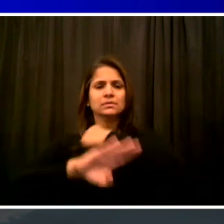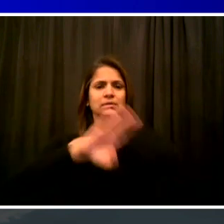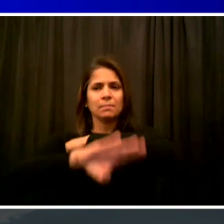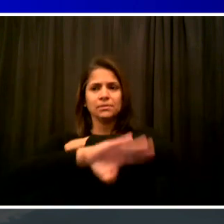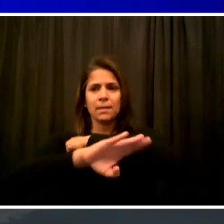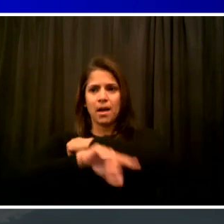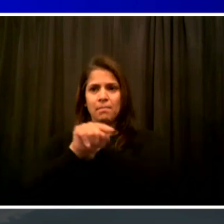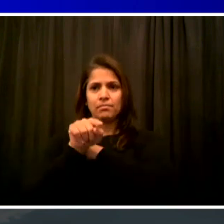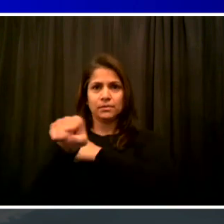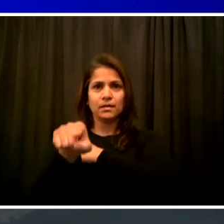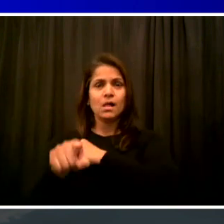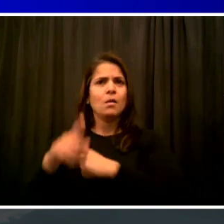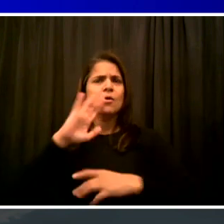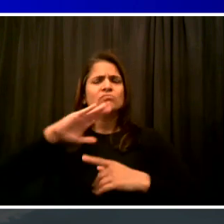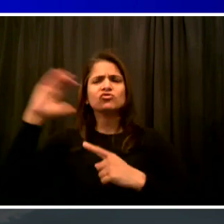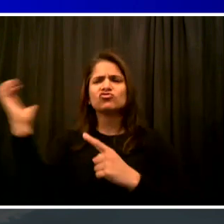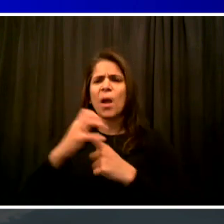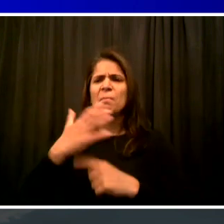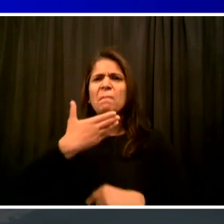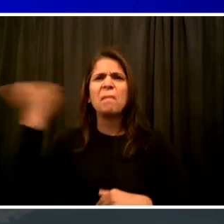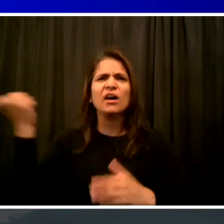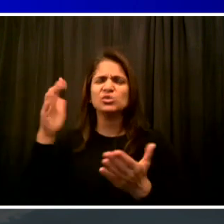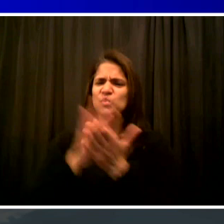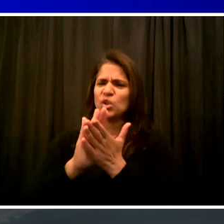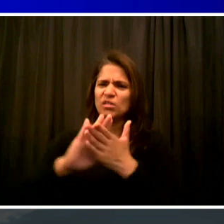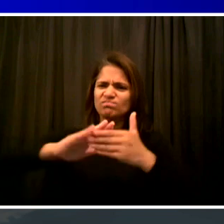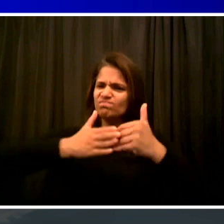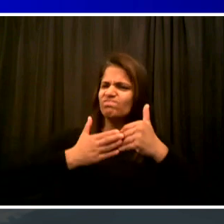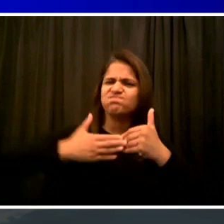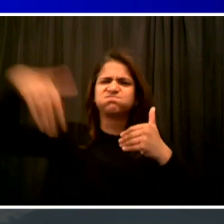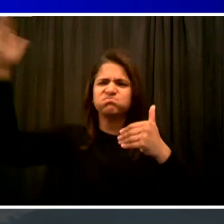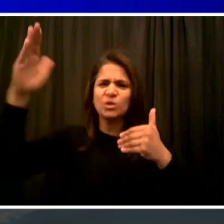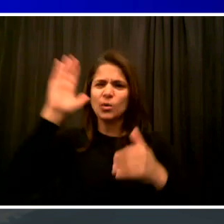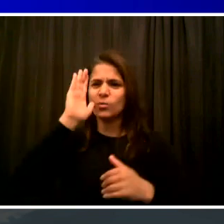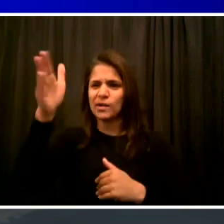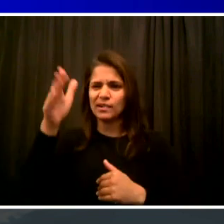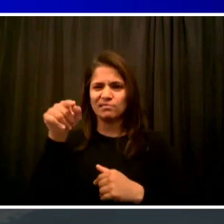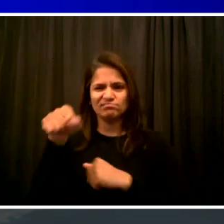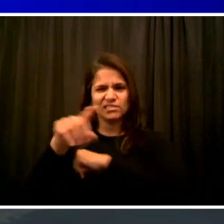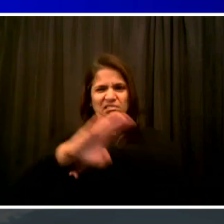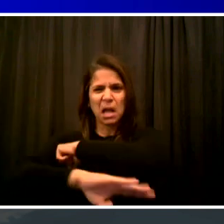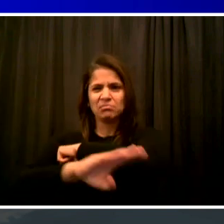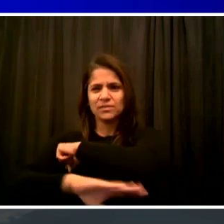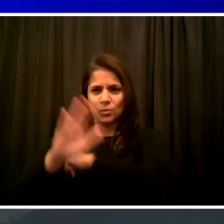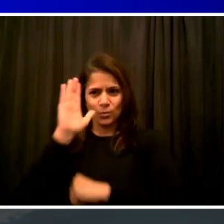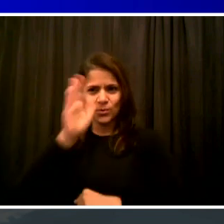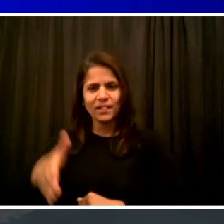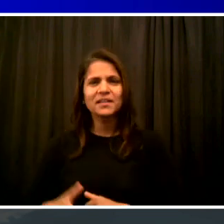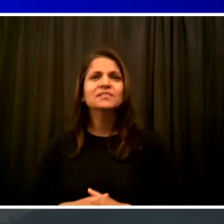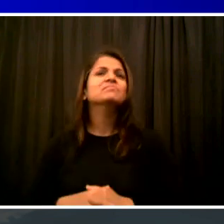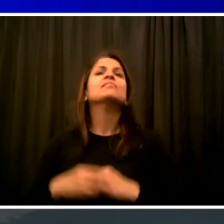WE'RERE PPRIANG TO MAKE IT THE STRONGEST AND BEST SCHOOL YEAR WE'VE EVER HAD IN THE HISTORY OF THIS CI.TY